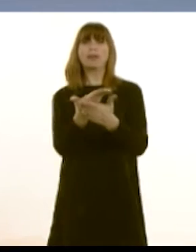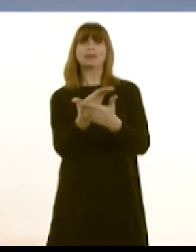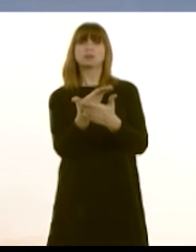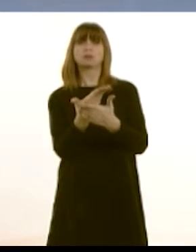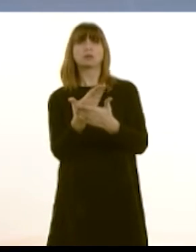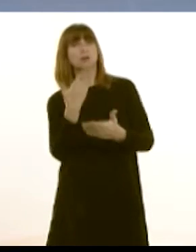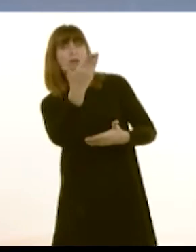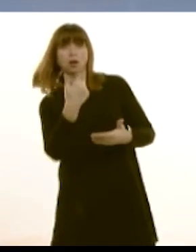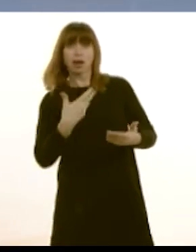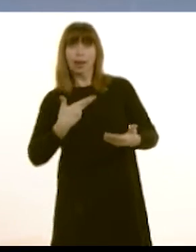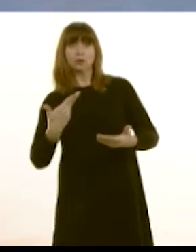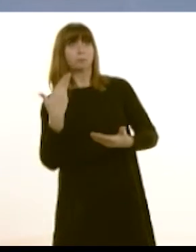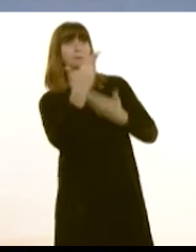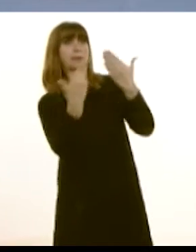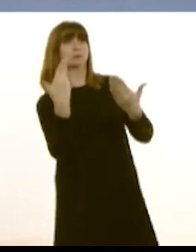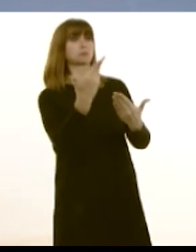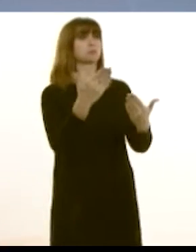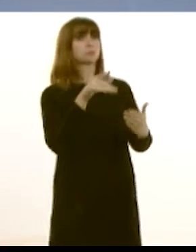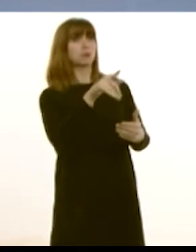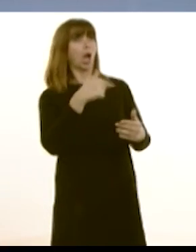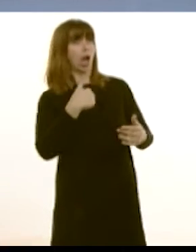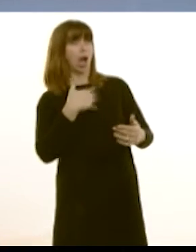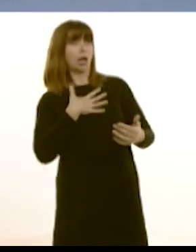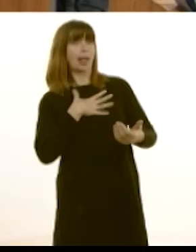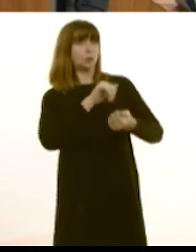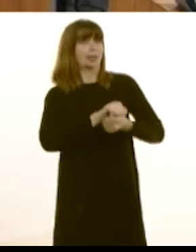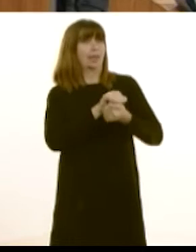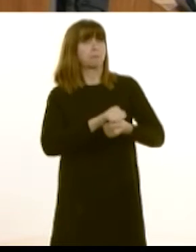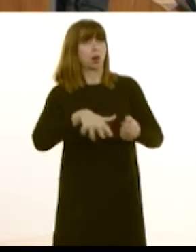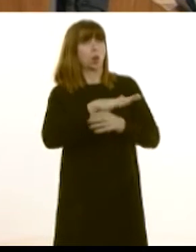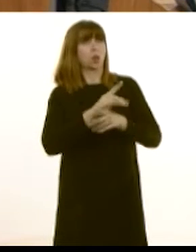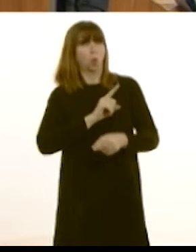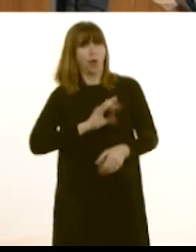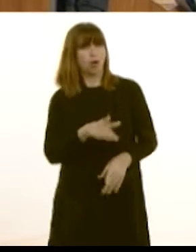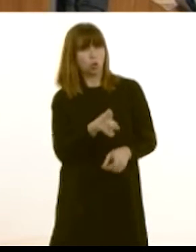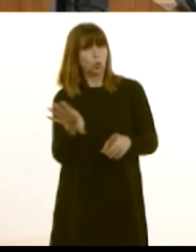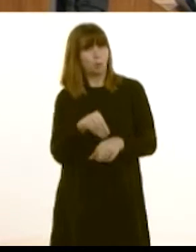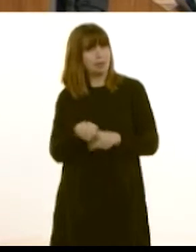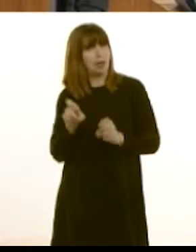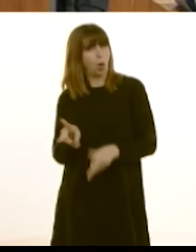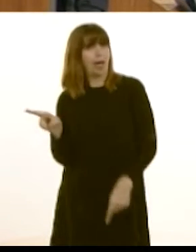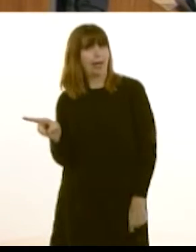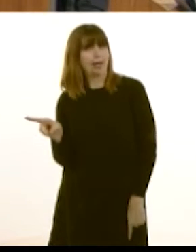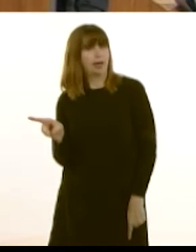to actually make the decisions about how they retain their local assets? Carwyn Jones: Well, the reason, of course, why this is being carried on in England at